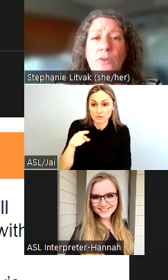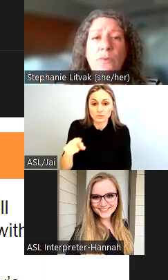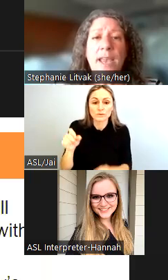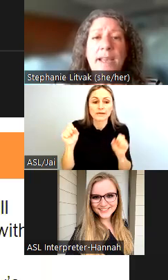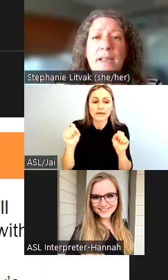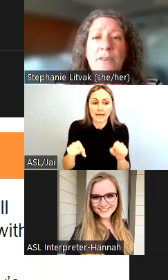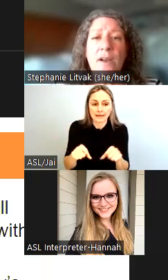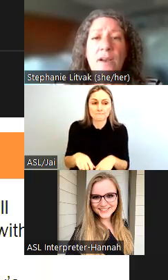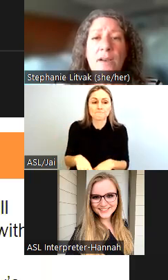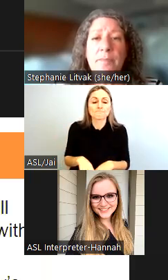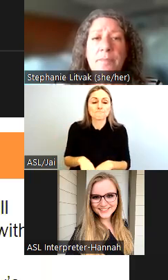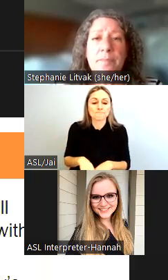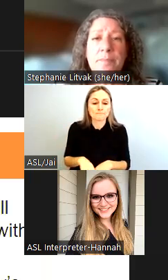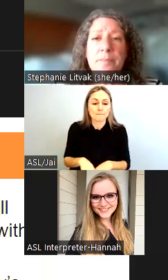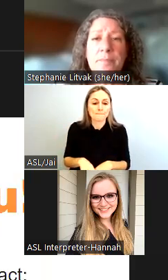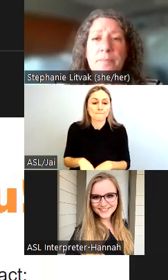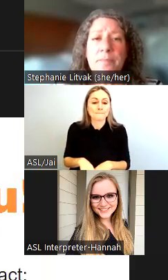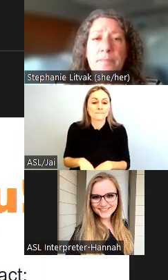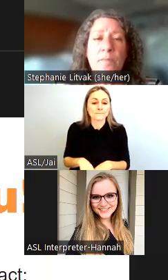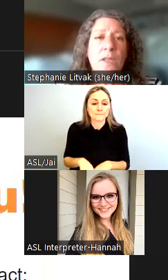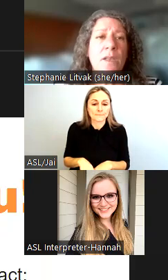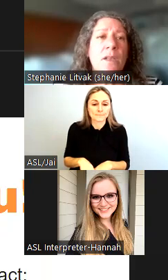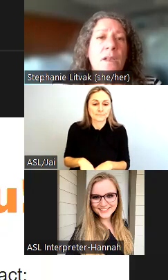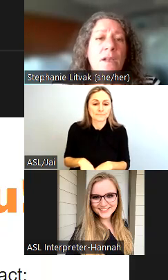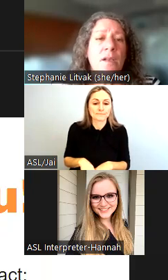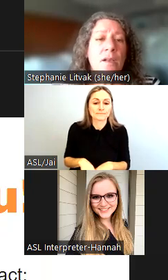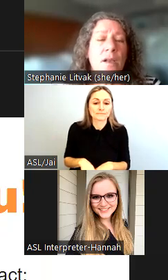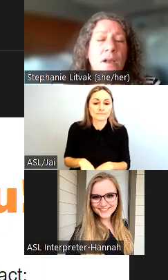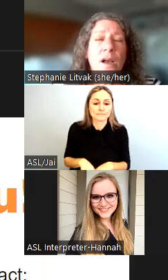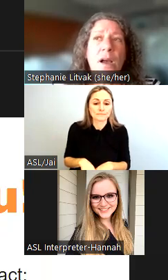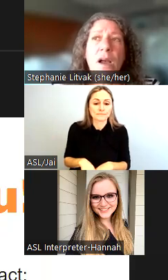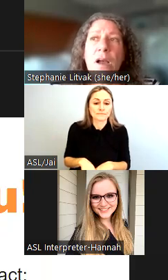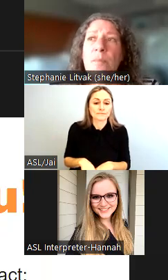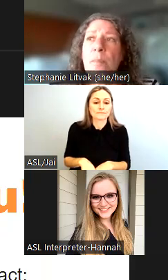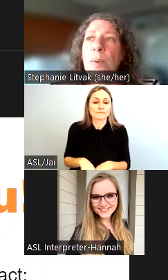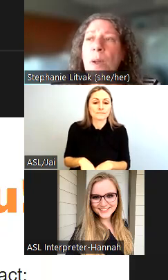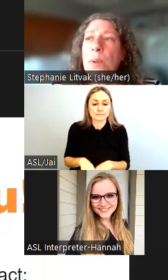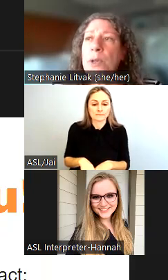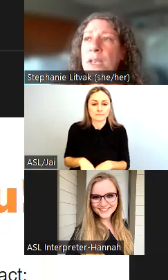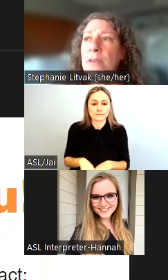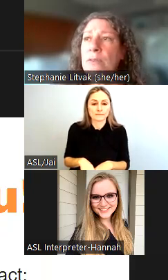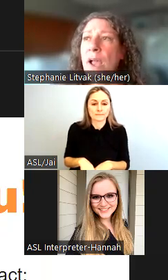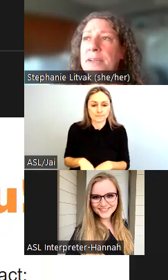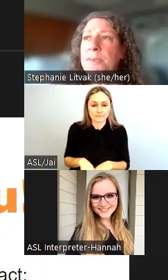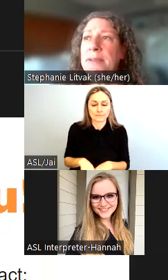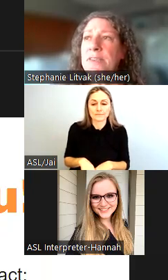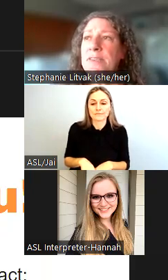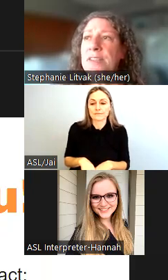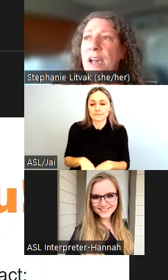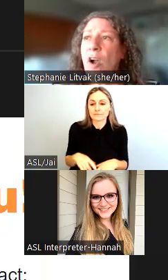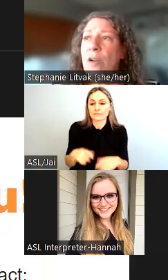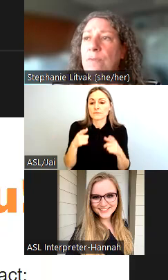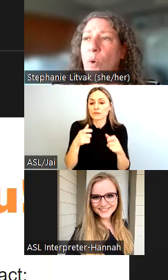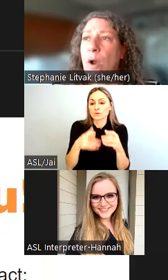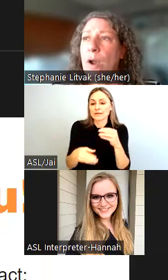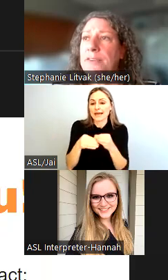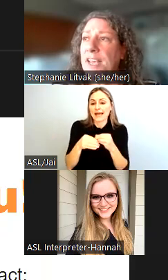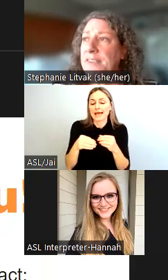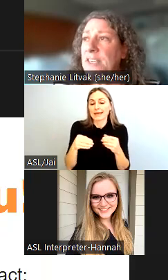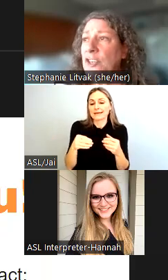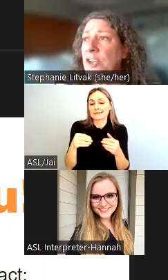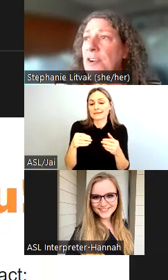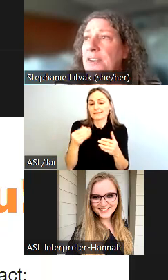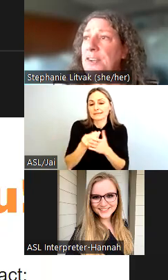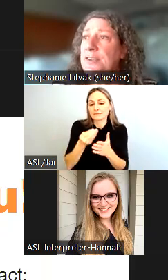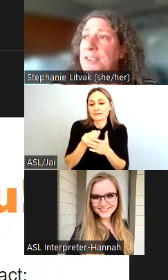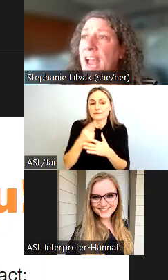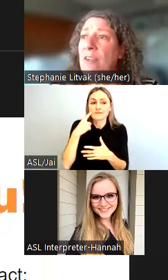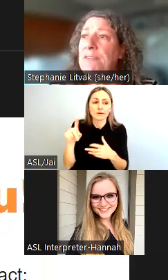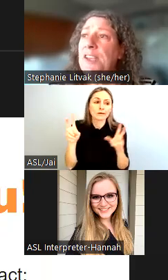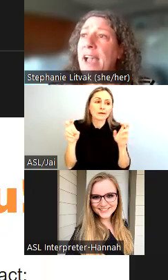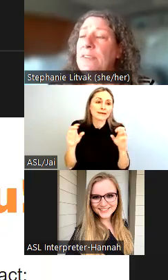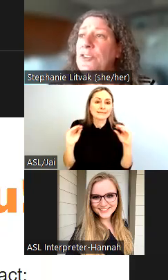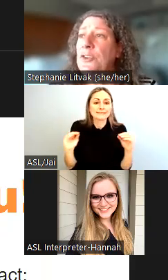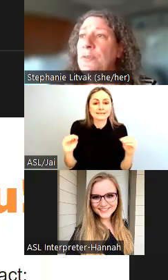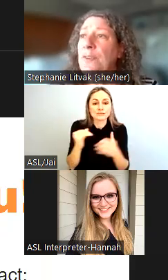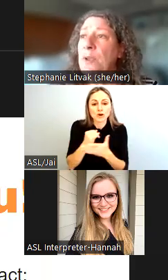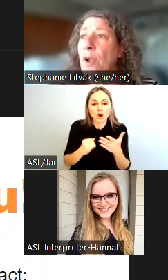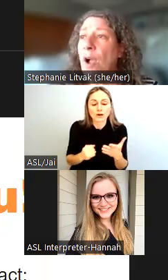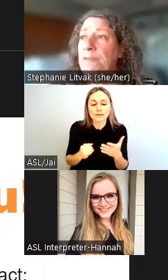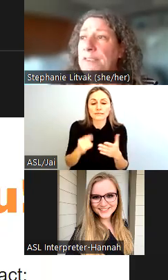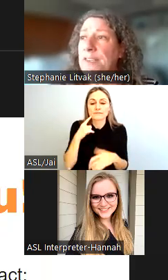You can put in expenses that are for say teaching artists or staff to get to and from your offices